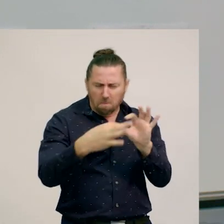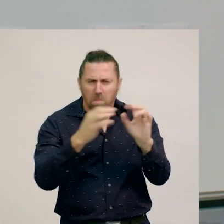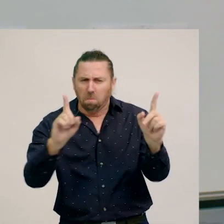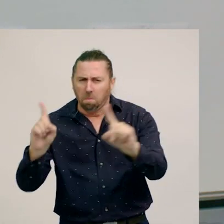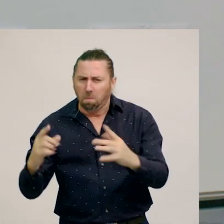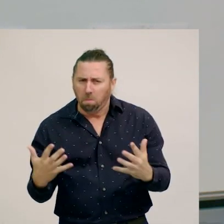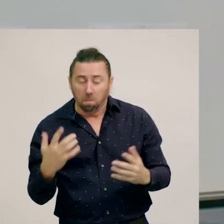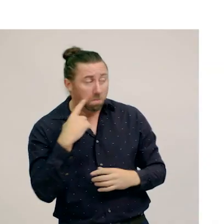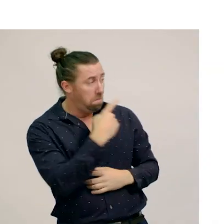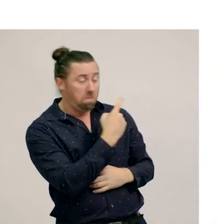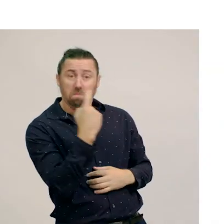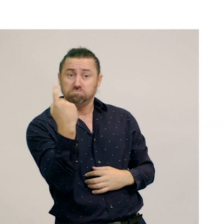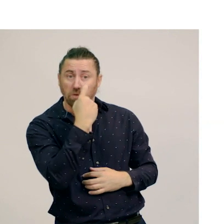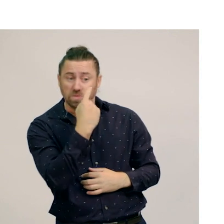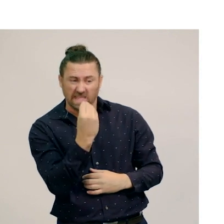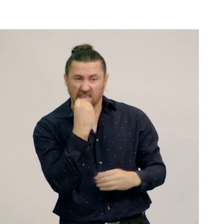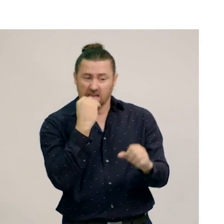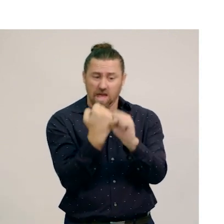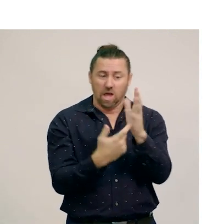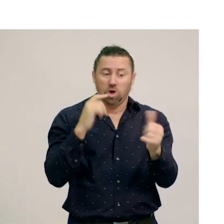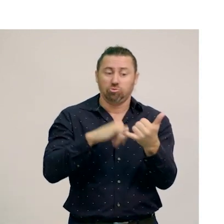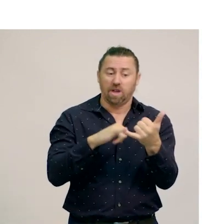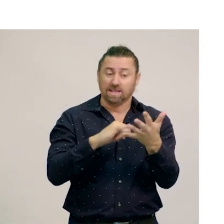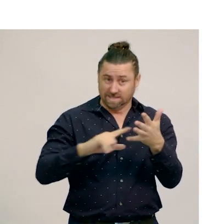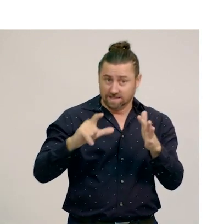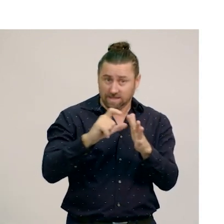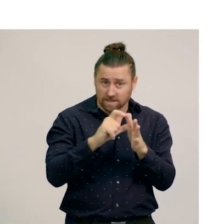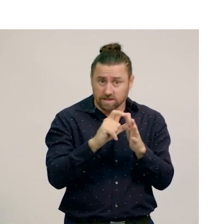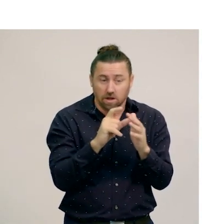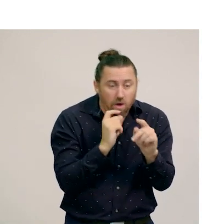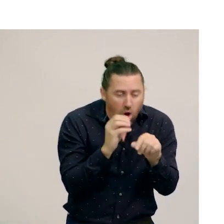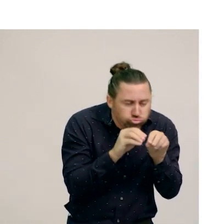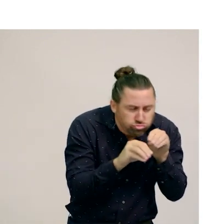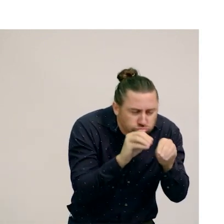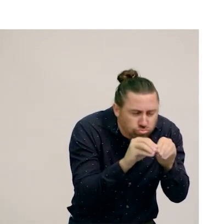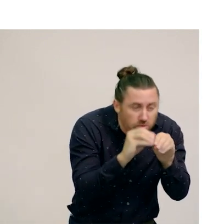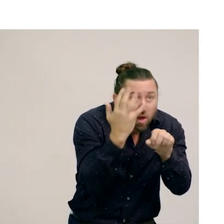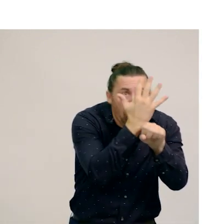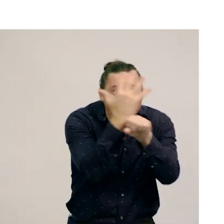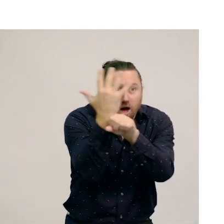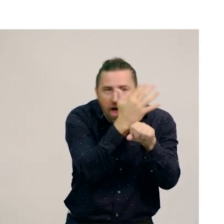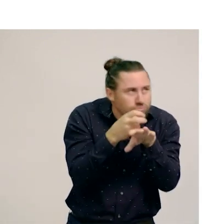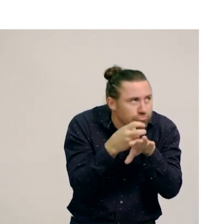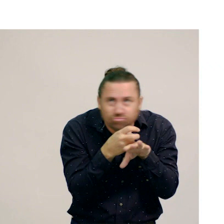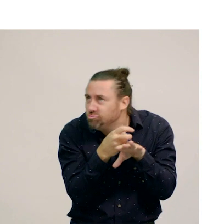For example, the mouse eats grass seeds and shelters in the grass, so let’s place these things together.